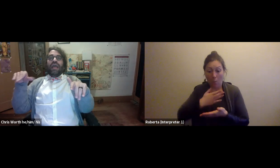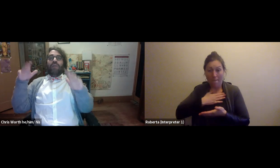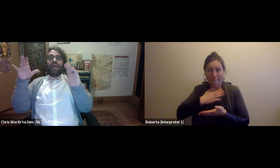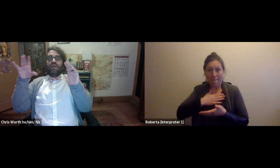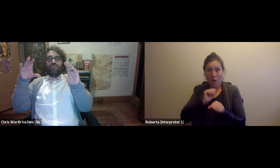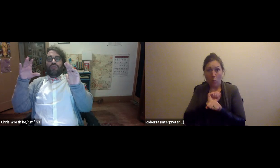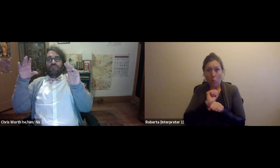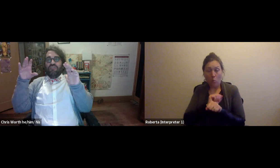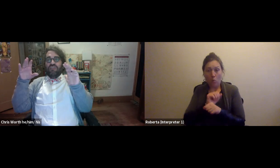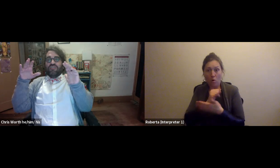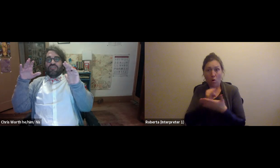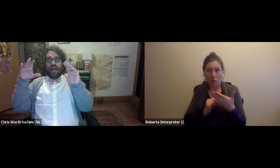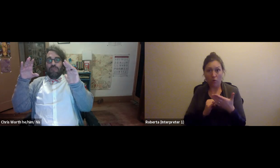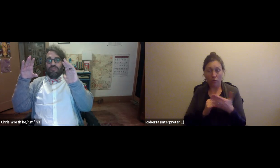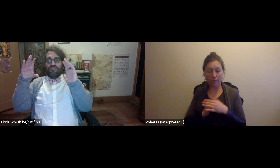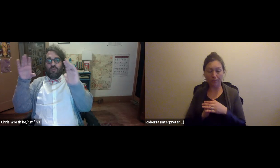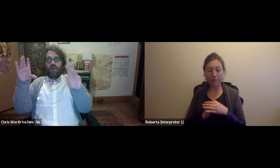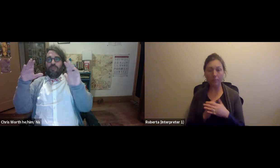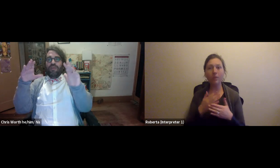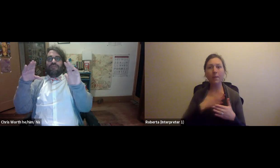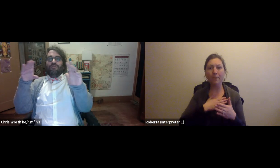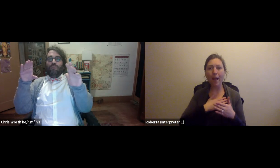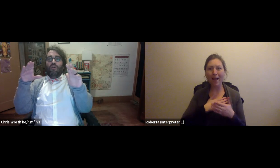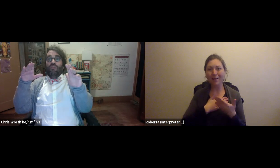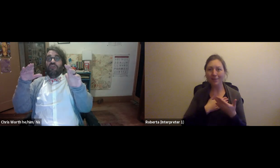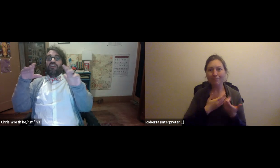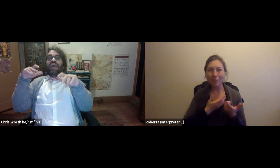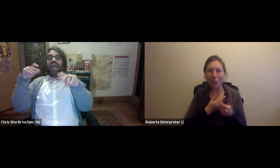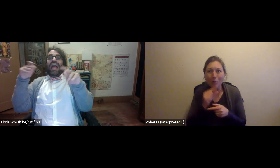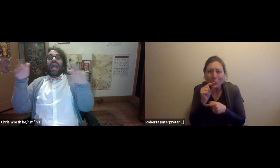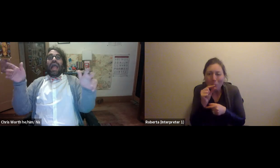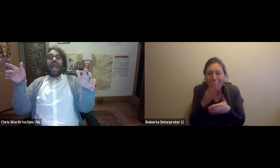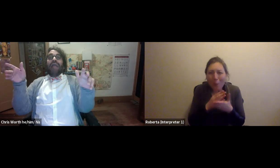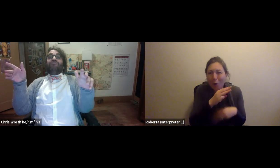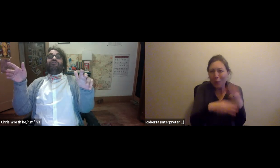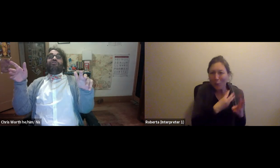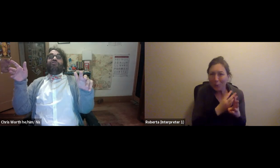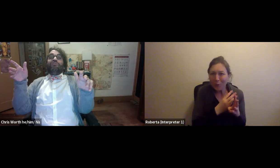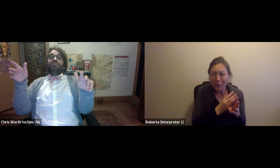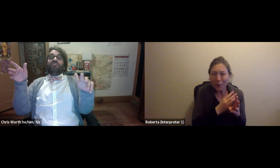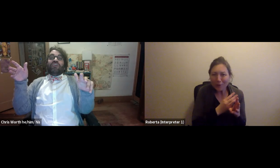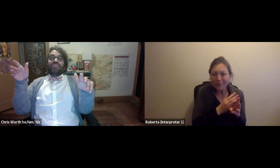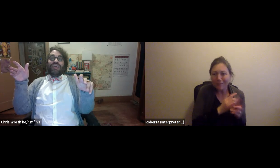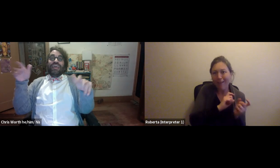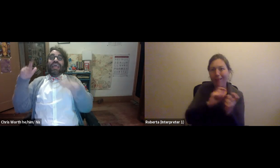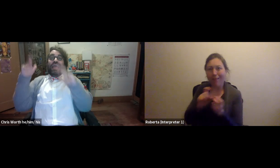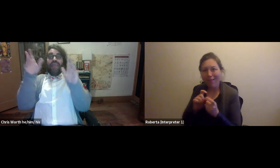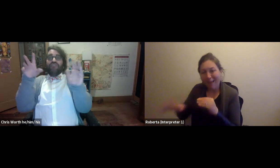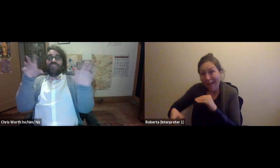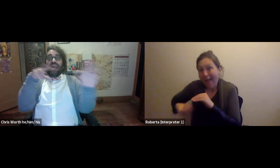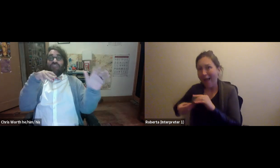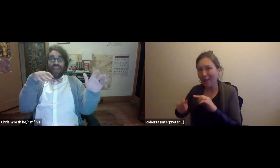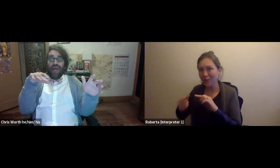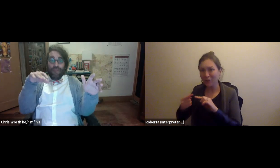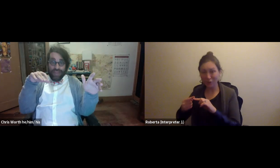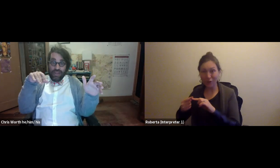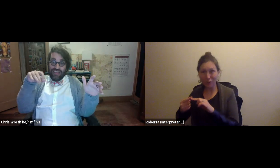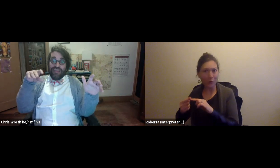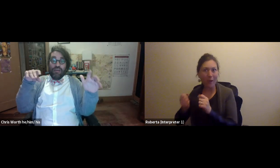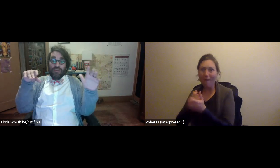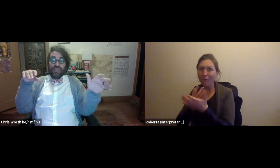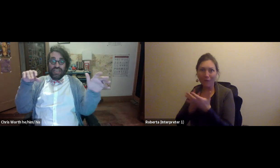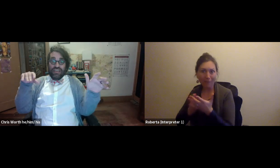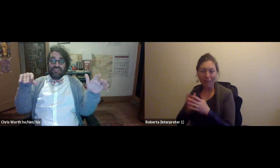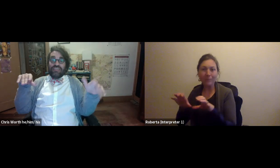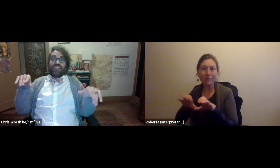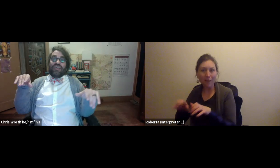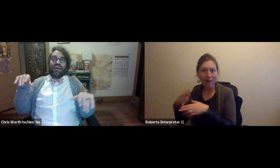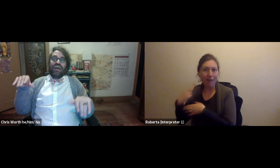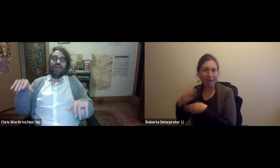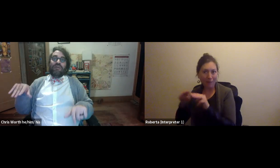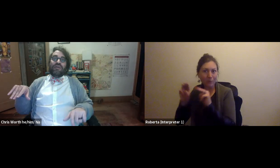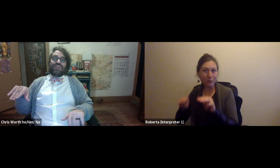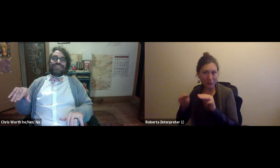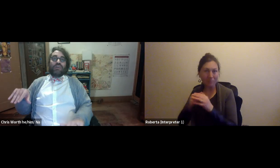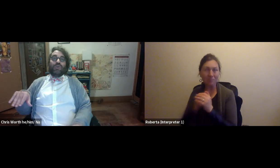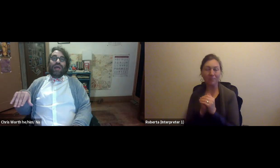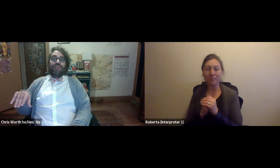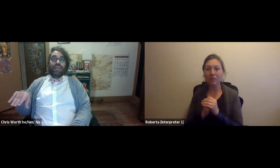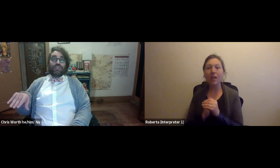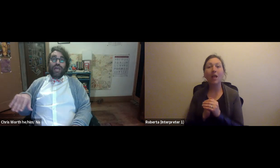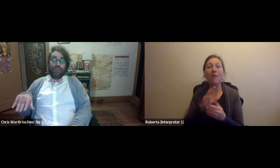my sort of small piece of the world adds to the intersectionality which is sexuality and gender.